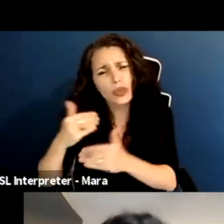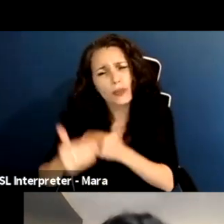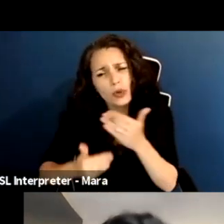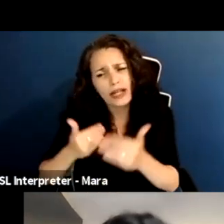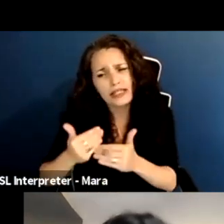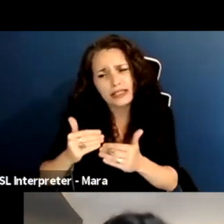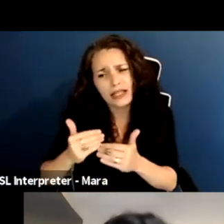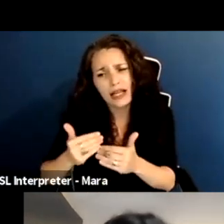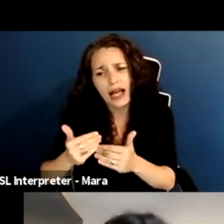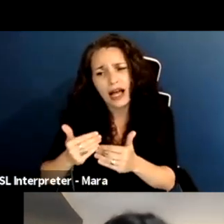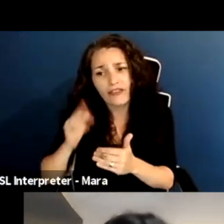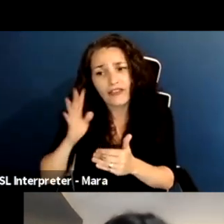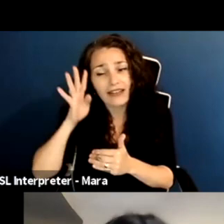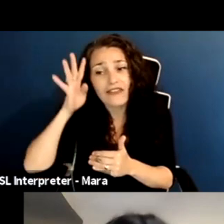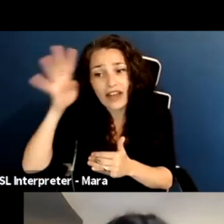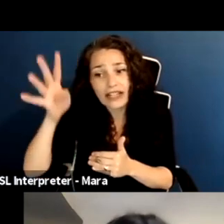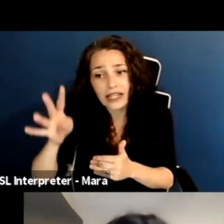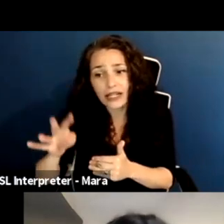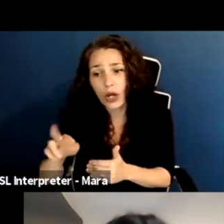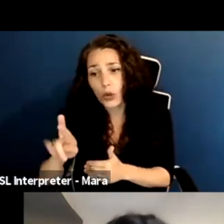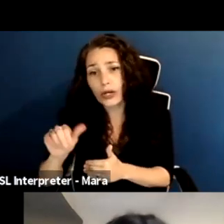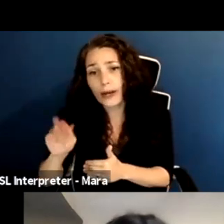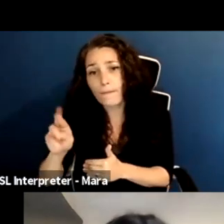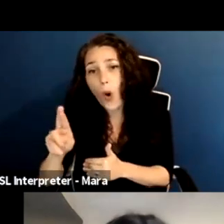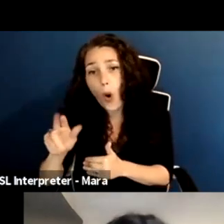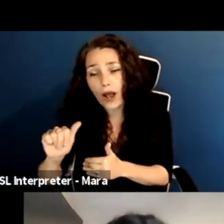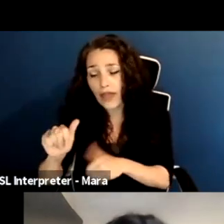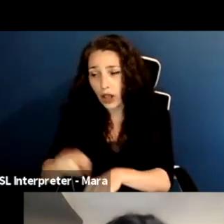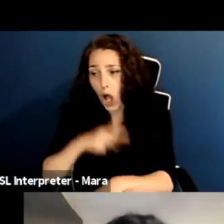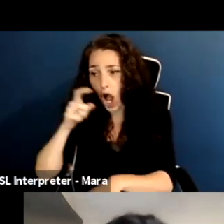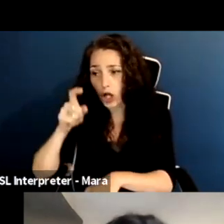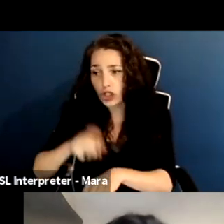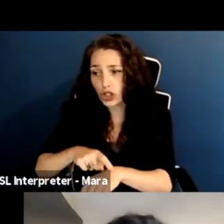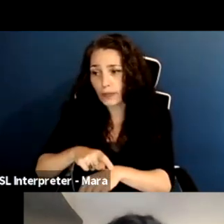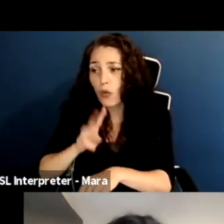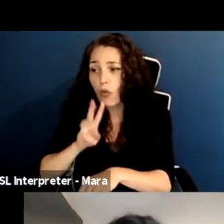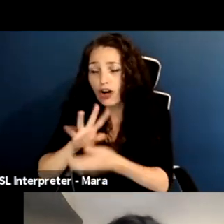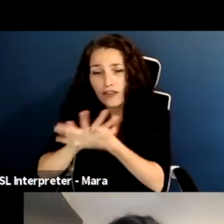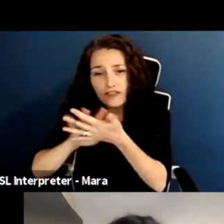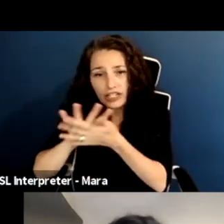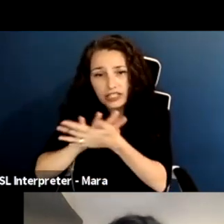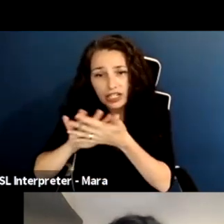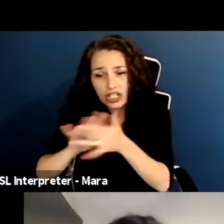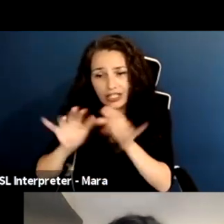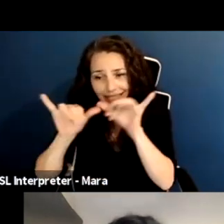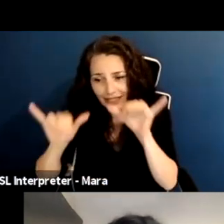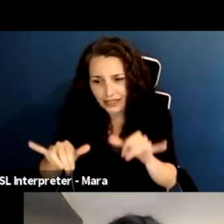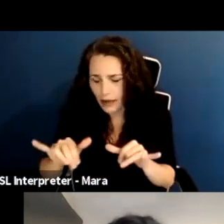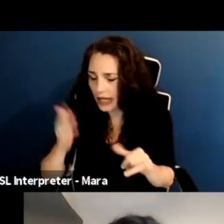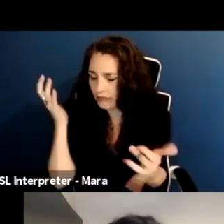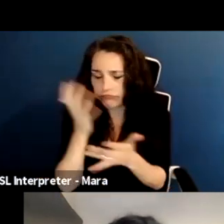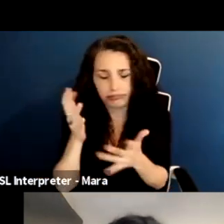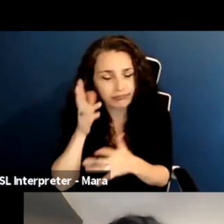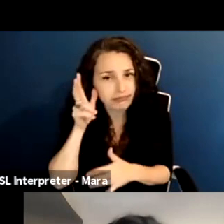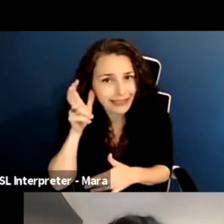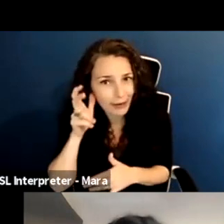this long-term water filtration system powered by solar energy, it sounds really complicated.